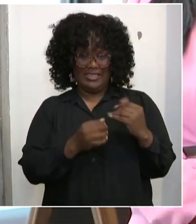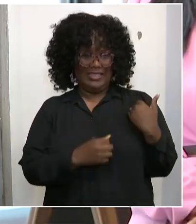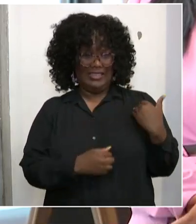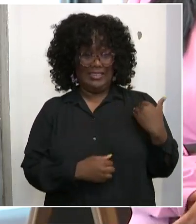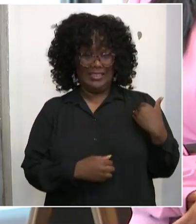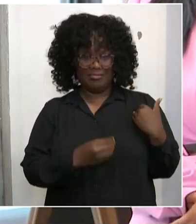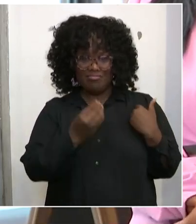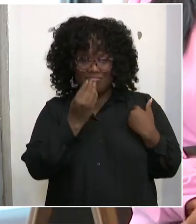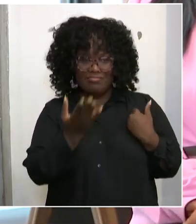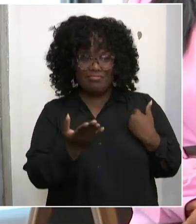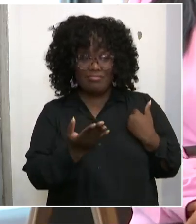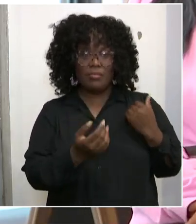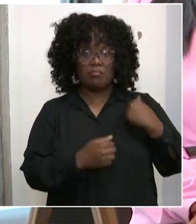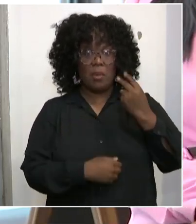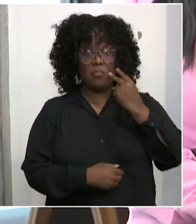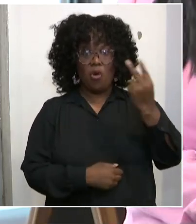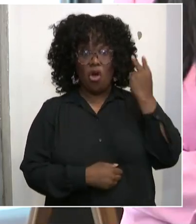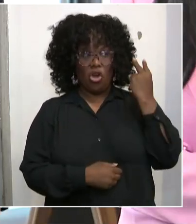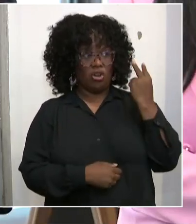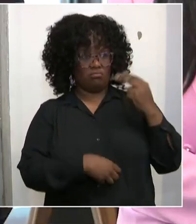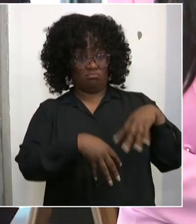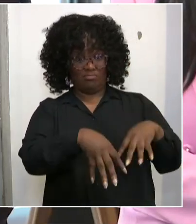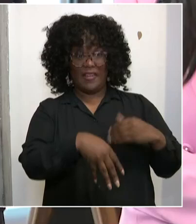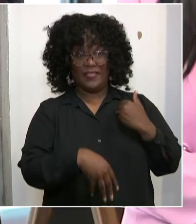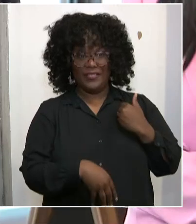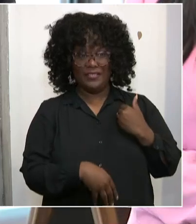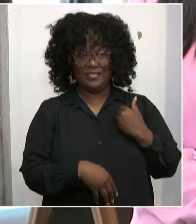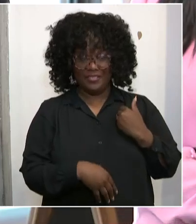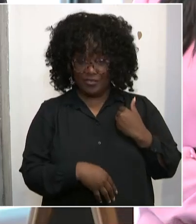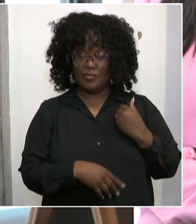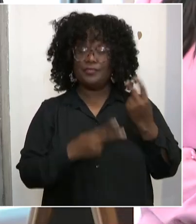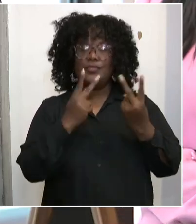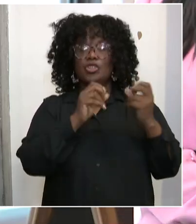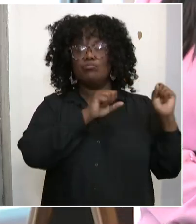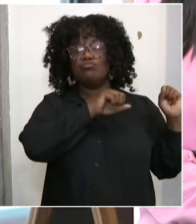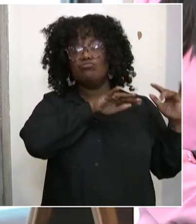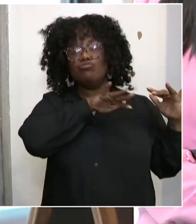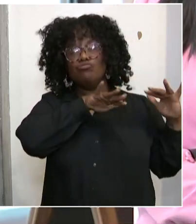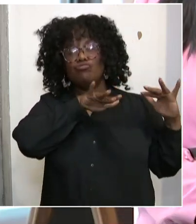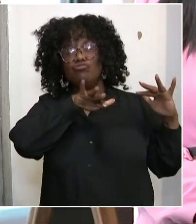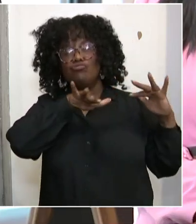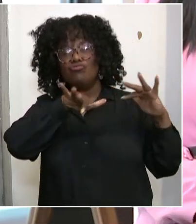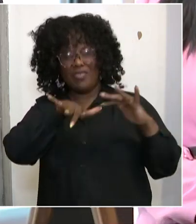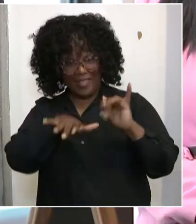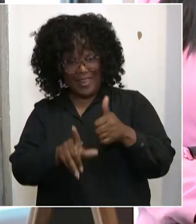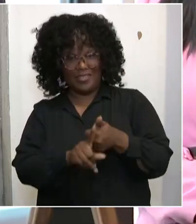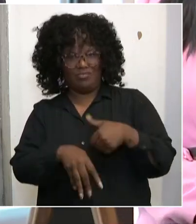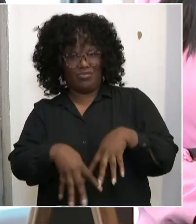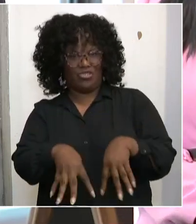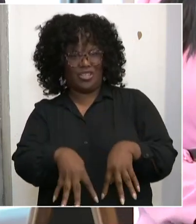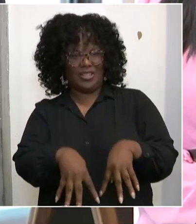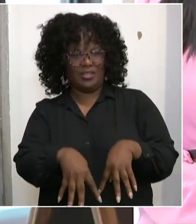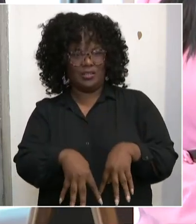I mean it was well attended by many, many visitors, uh, we have a security apparatus that just doesn't, uh,